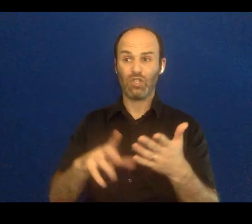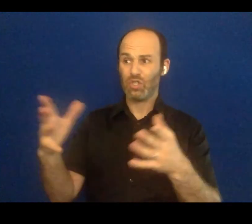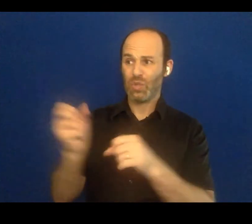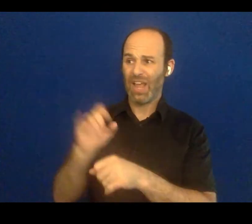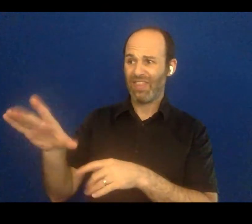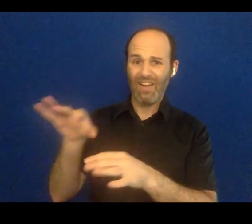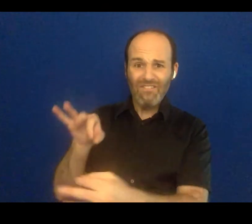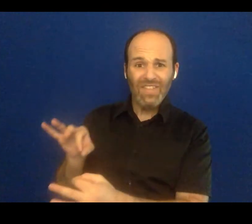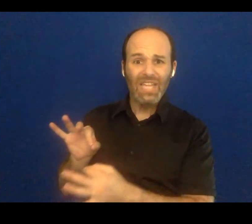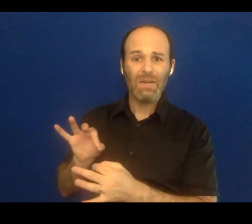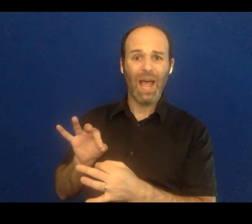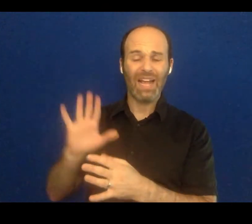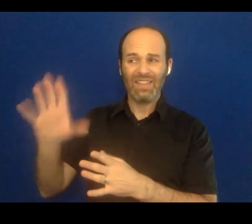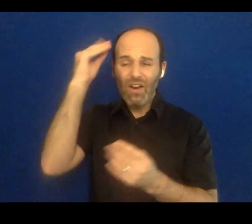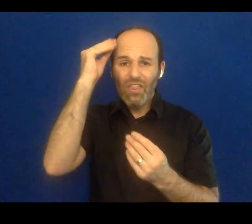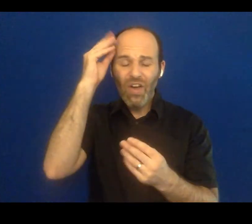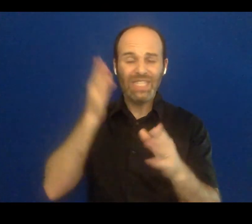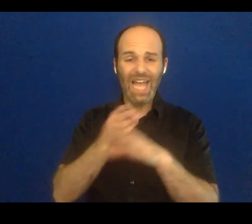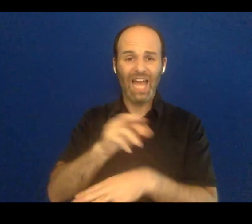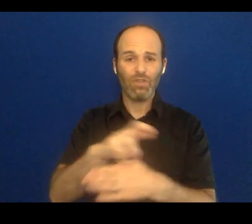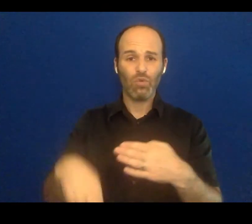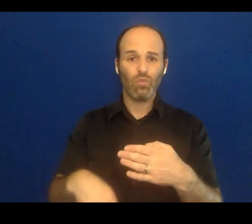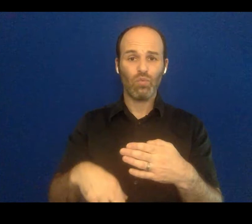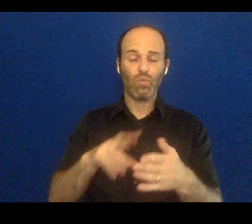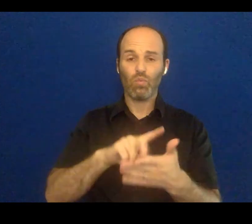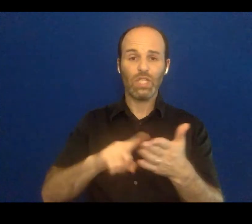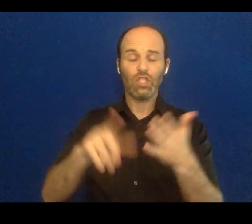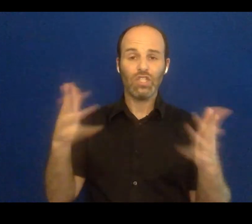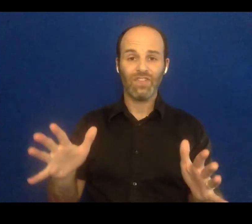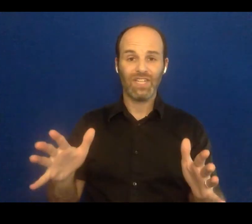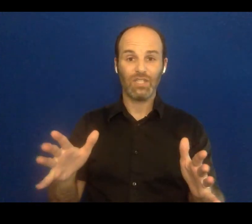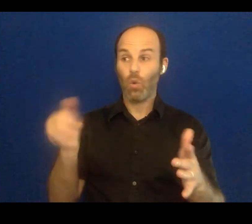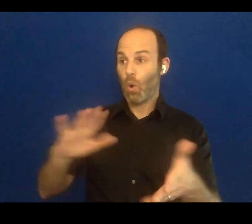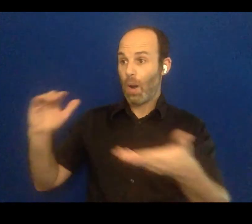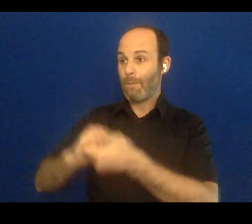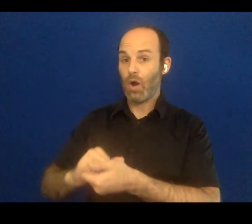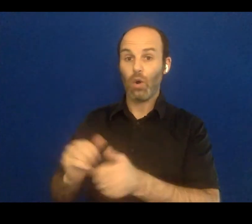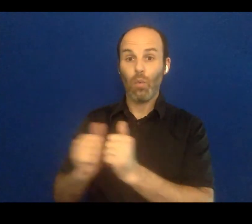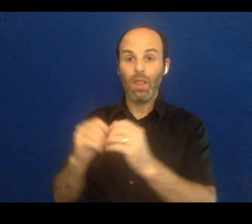RESEARCH AFTER IT IS DONE, OR EVEN TO PARTNER THEM FOR ADDITIONAL STUDIES MOVING